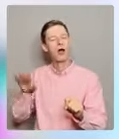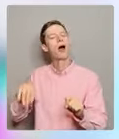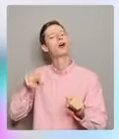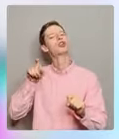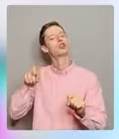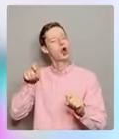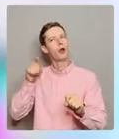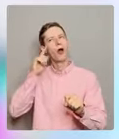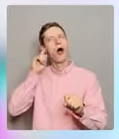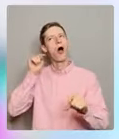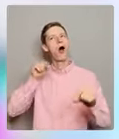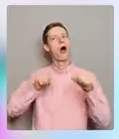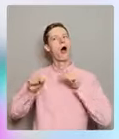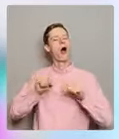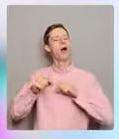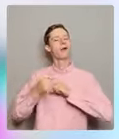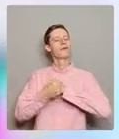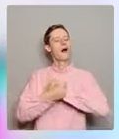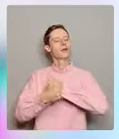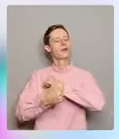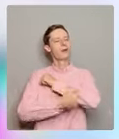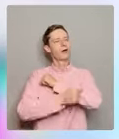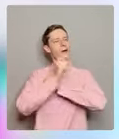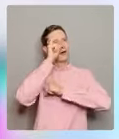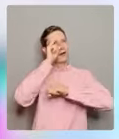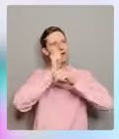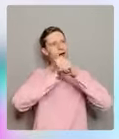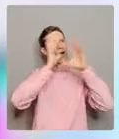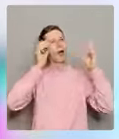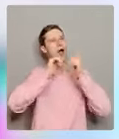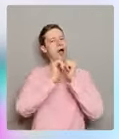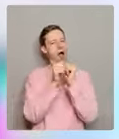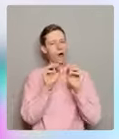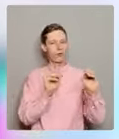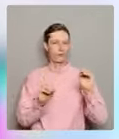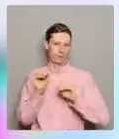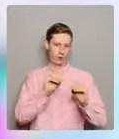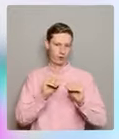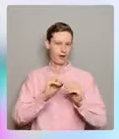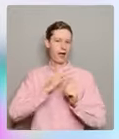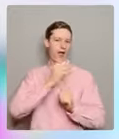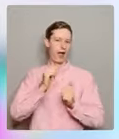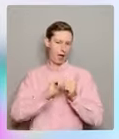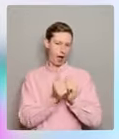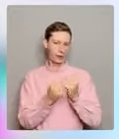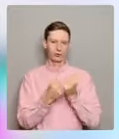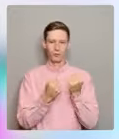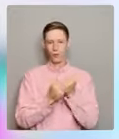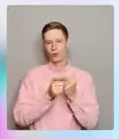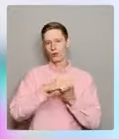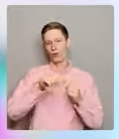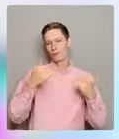So we should also be looking at the fundamental ways we're asking players to move in these spaces. And how we can help to support them.